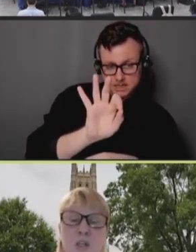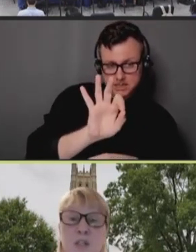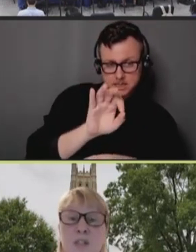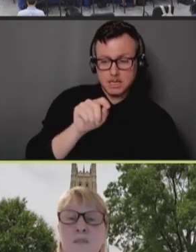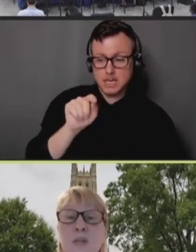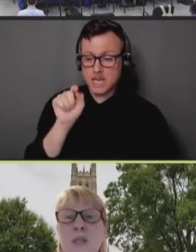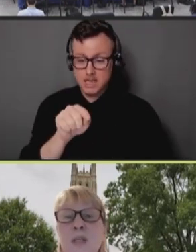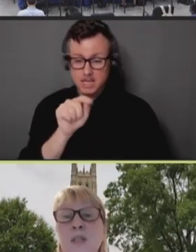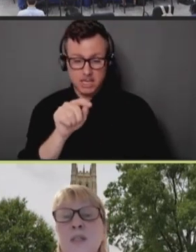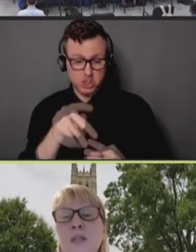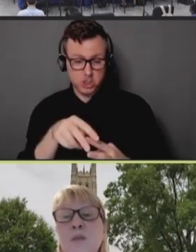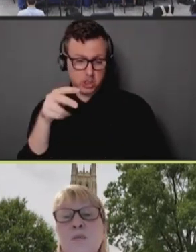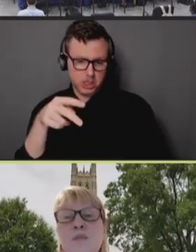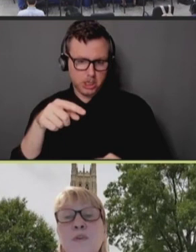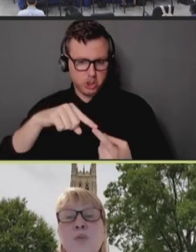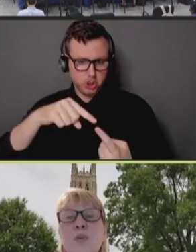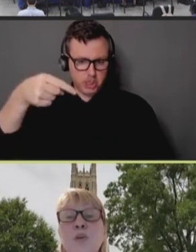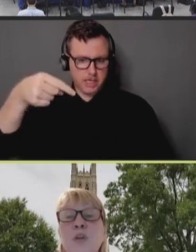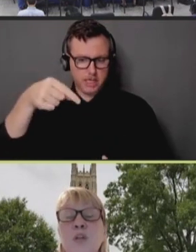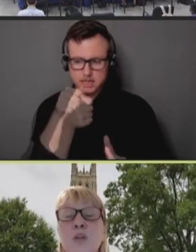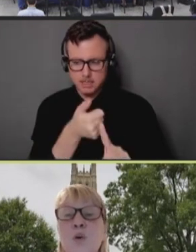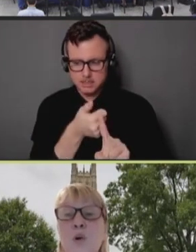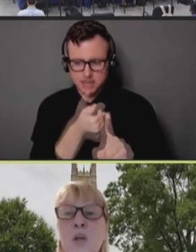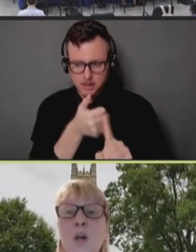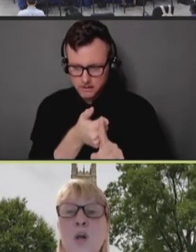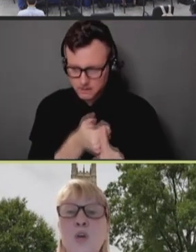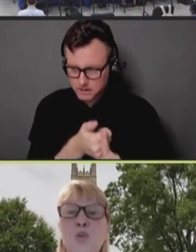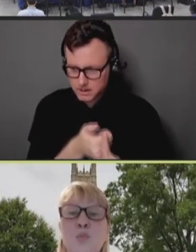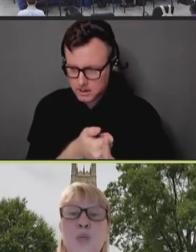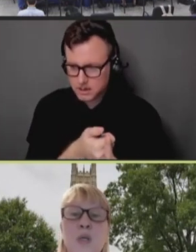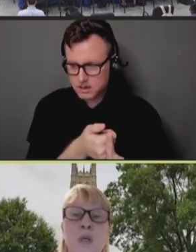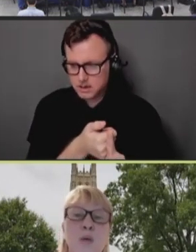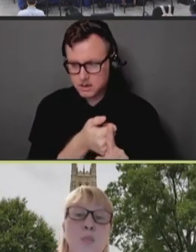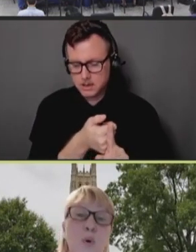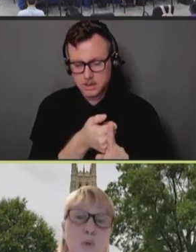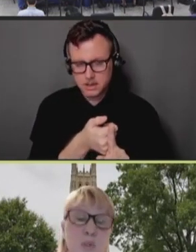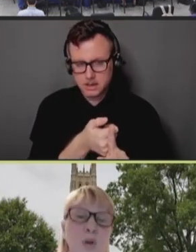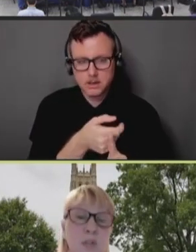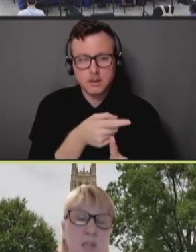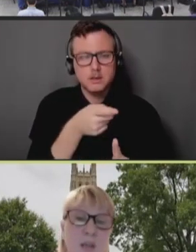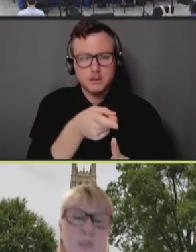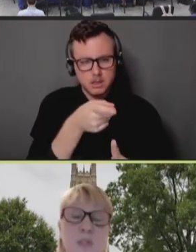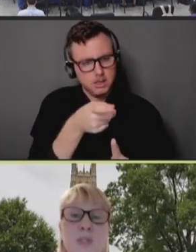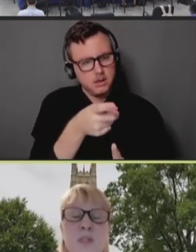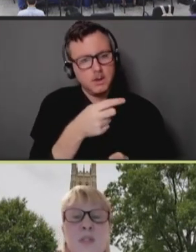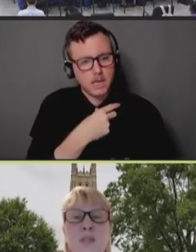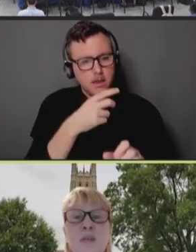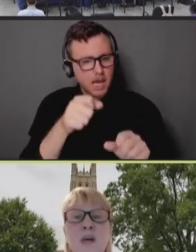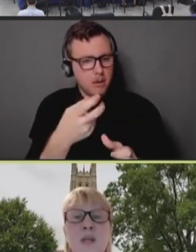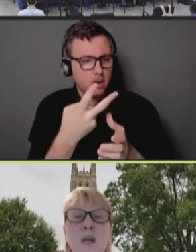is very interesting, who found it earlier, to be both Alzheimer's disease risk factor